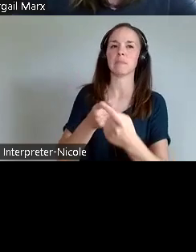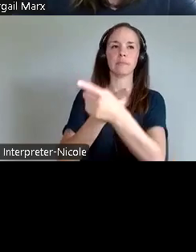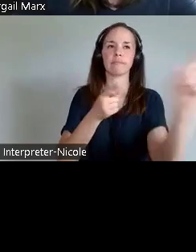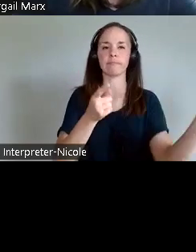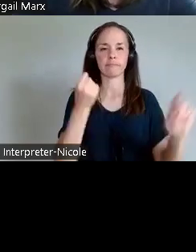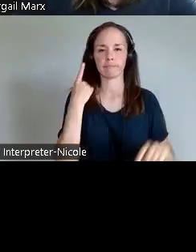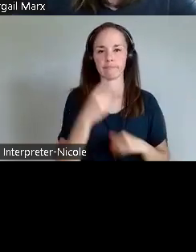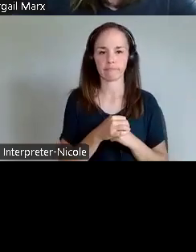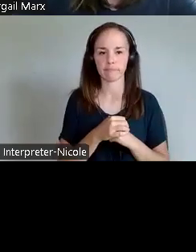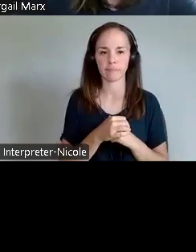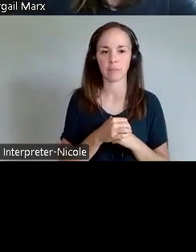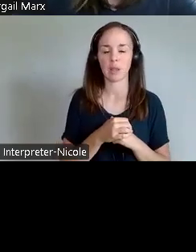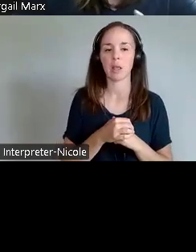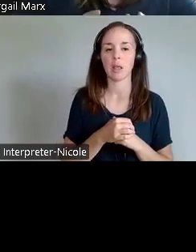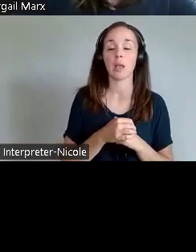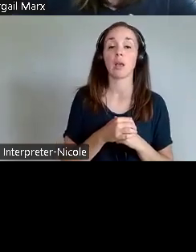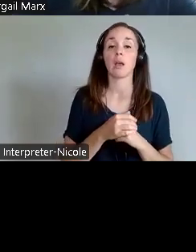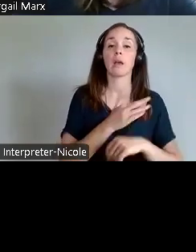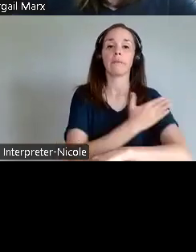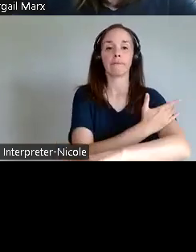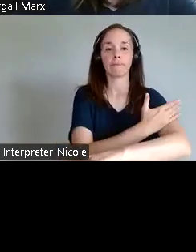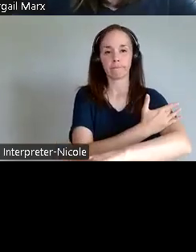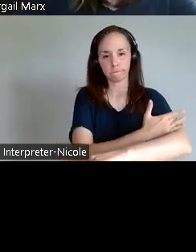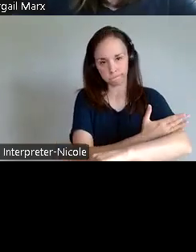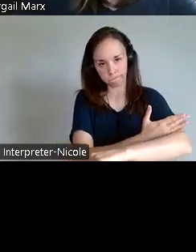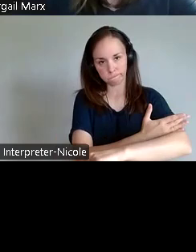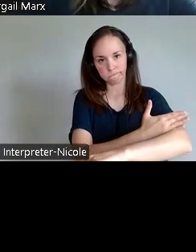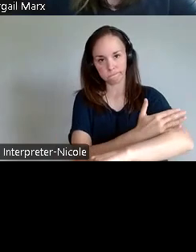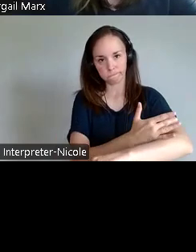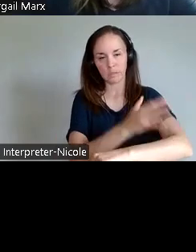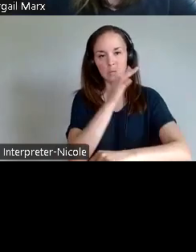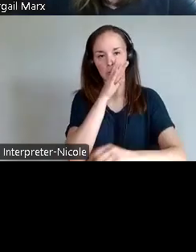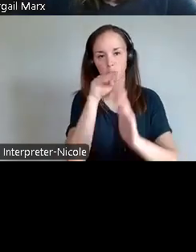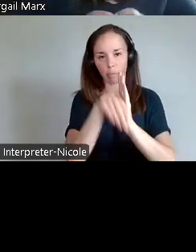As things change further, so as they have more speech progression, where maybe they're